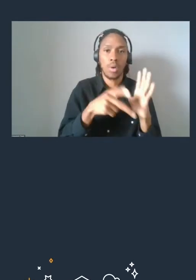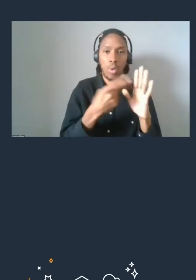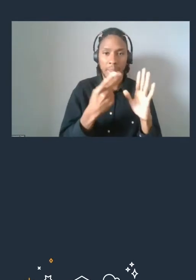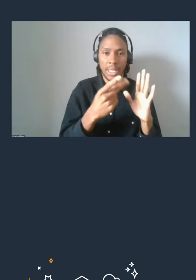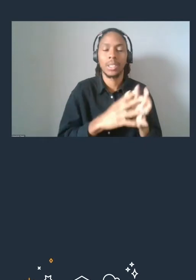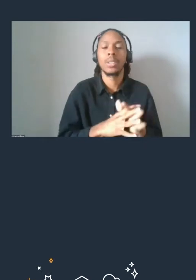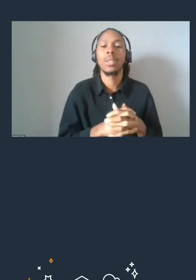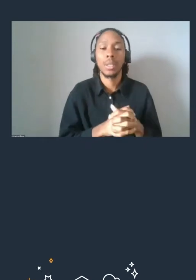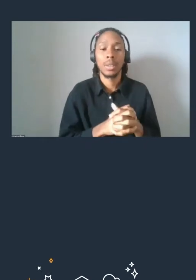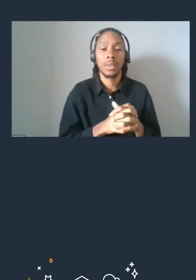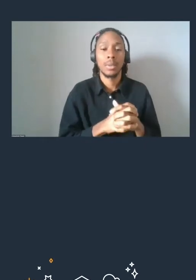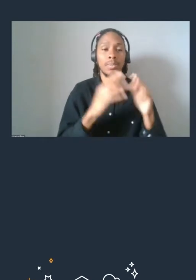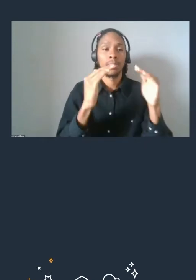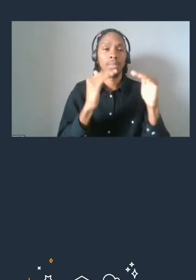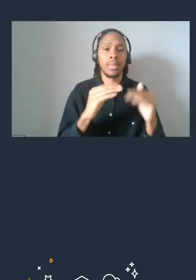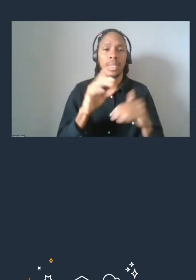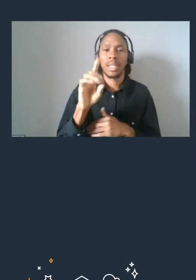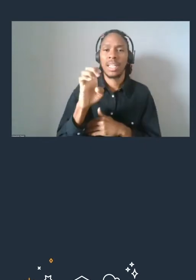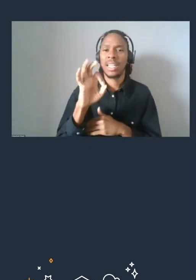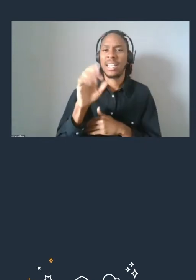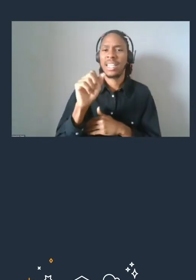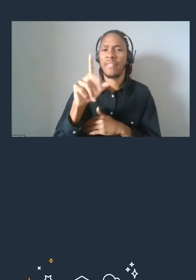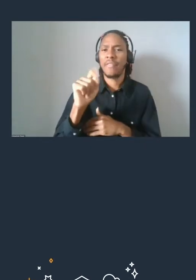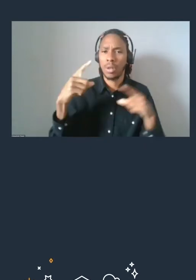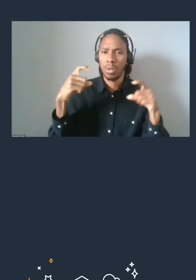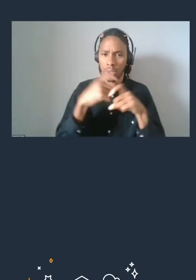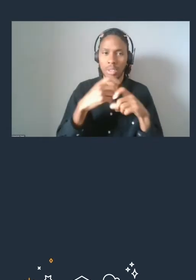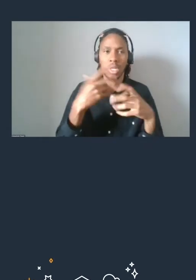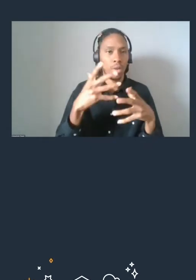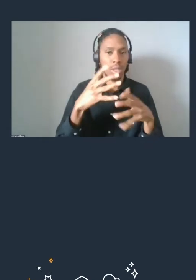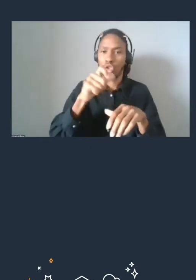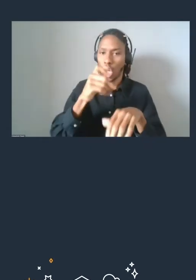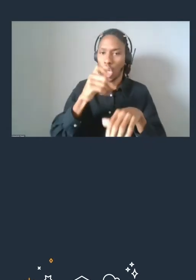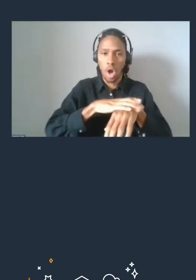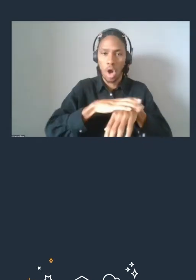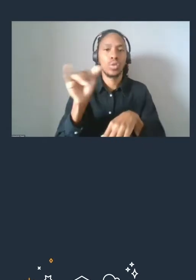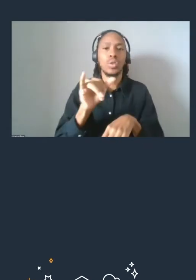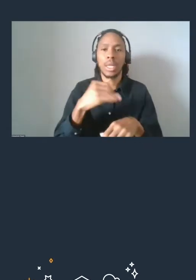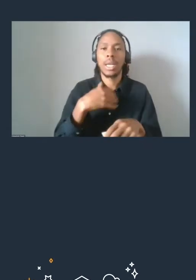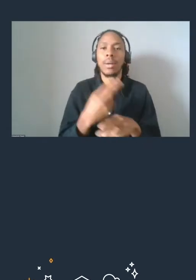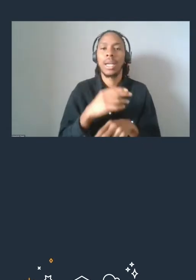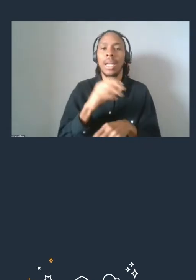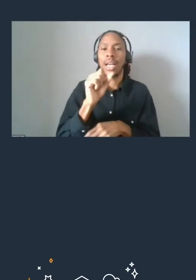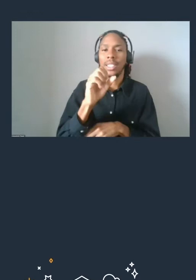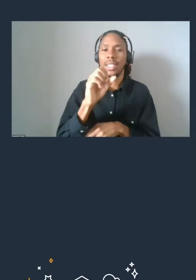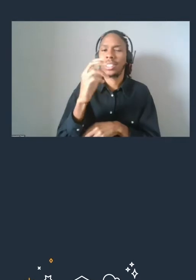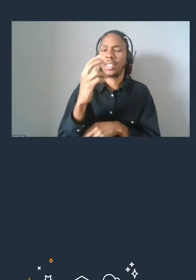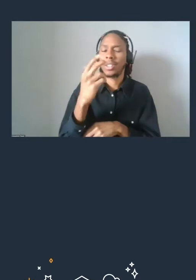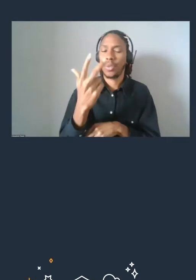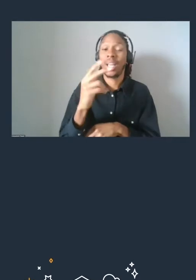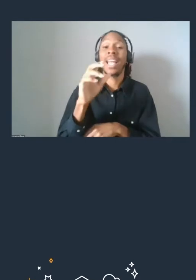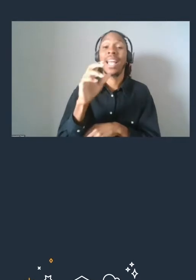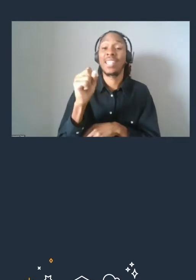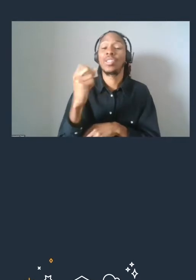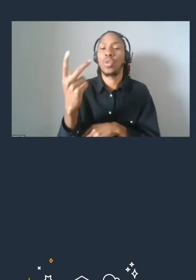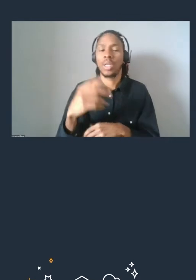Next, default encryption. I have that enabled as well and I'm using SSE-S3. You can always go ahead, edit it,